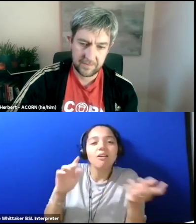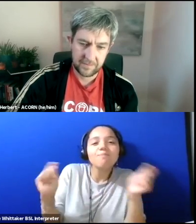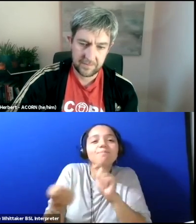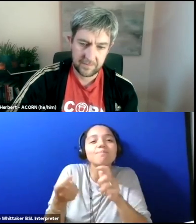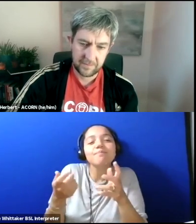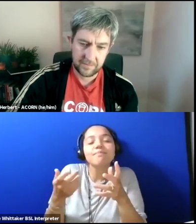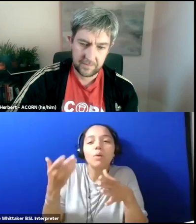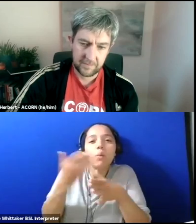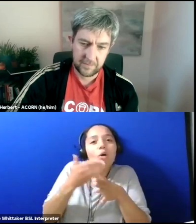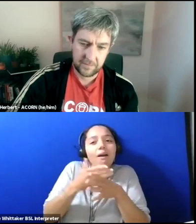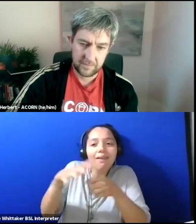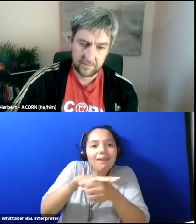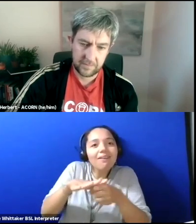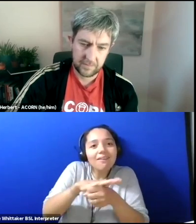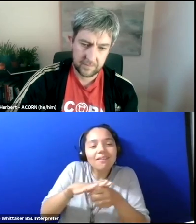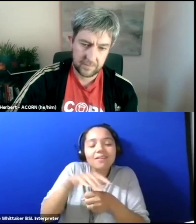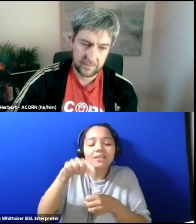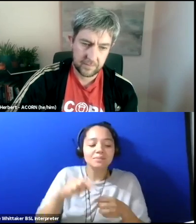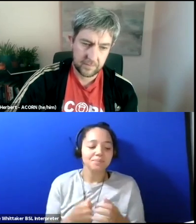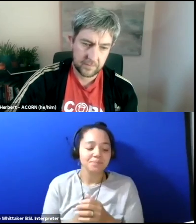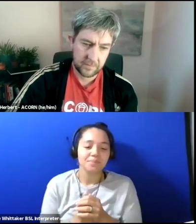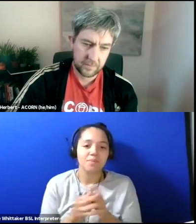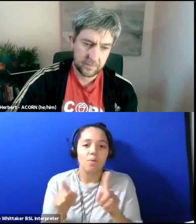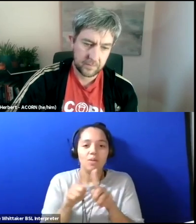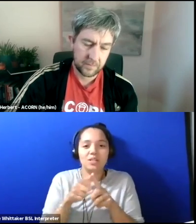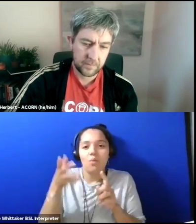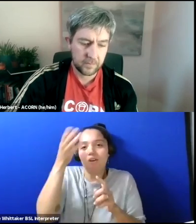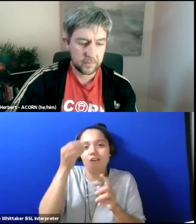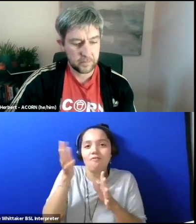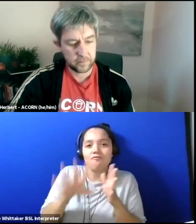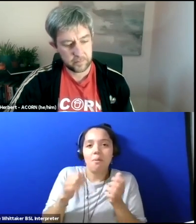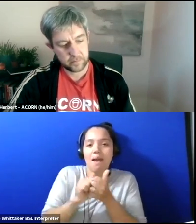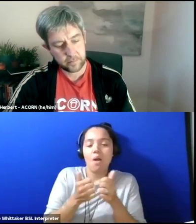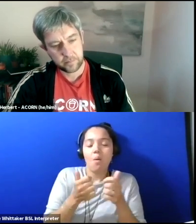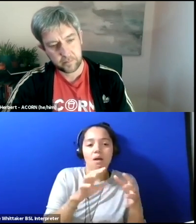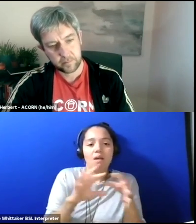And that also we can learn from our sibling branches with who we